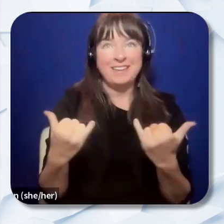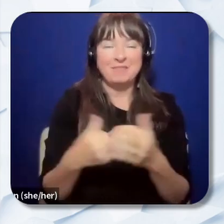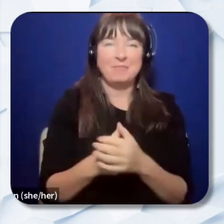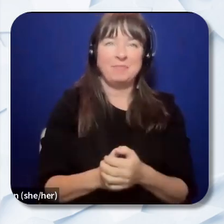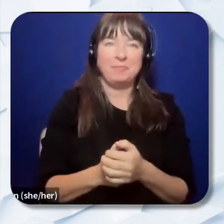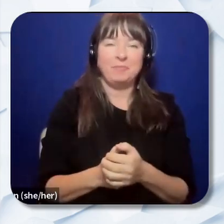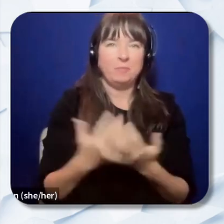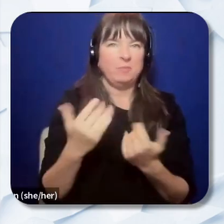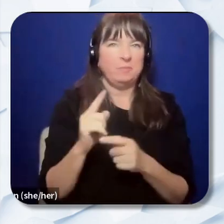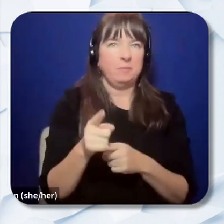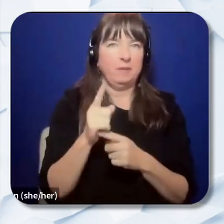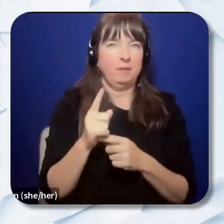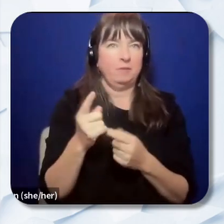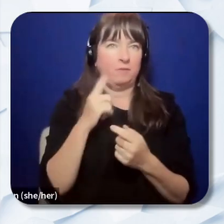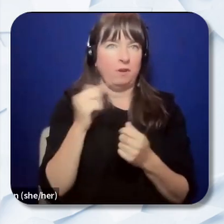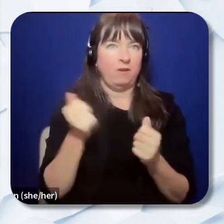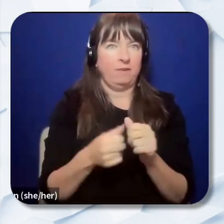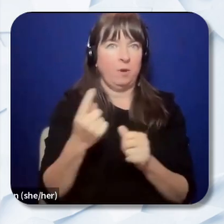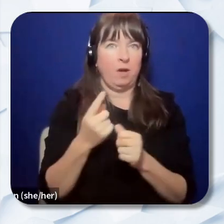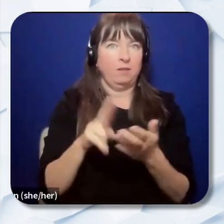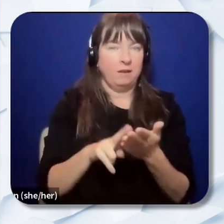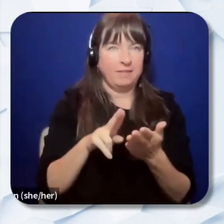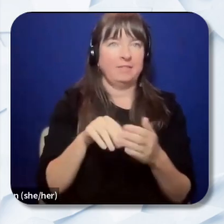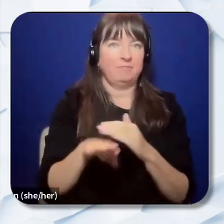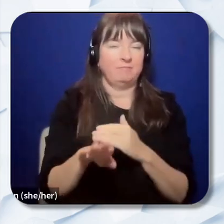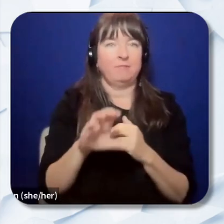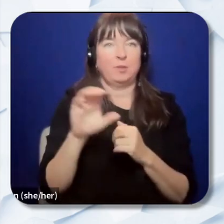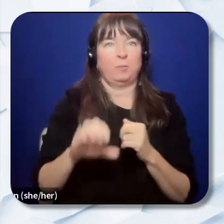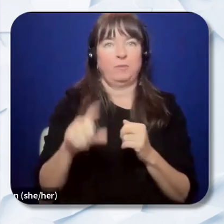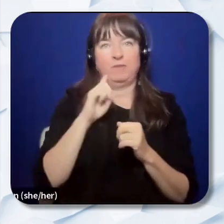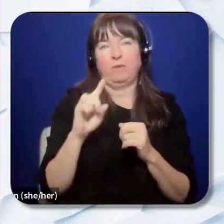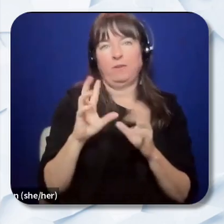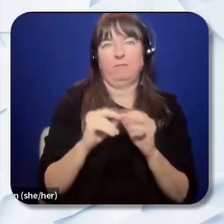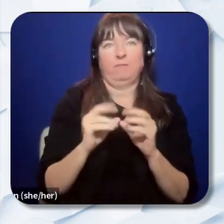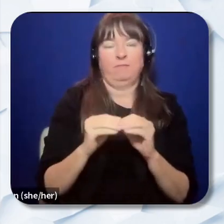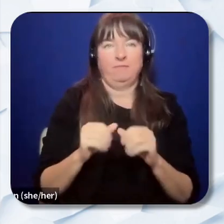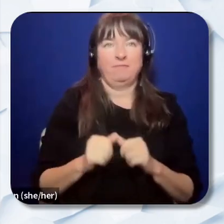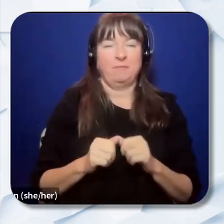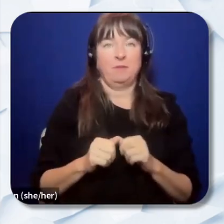will wait a moment while everyone gets logged into Zoom for our webinar. But as we wait in